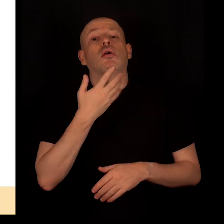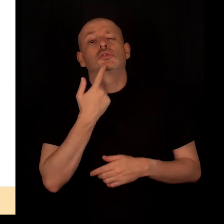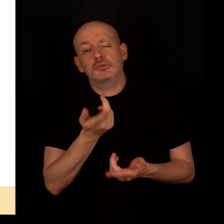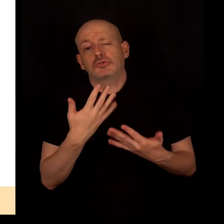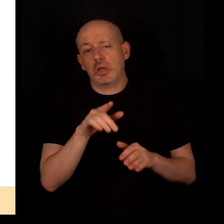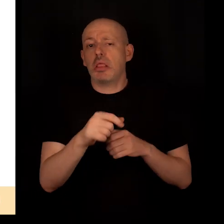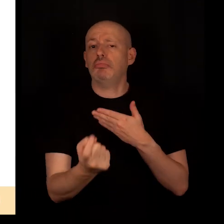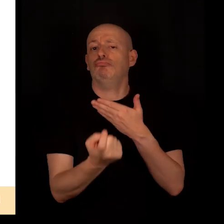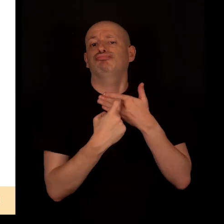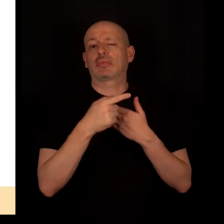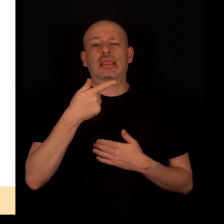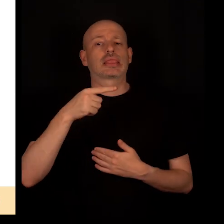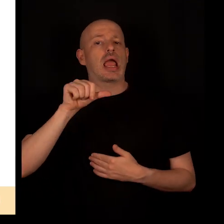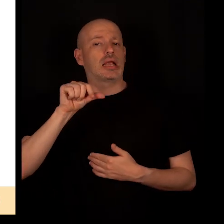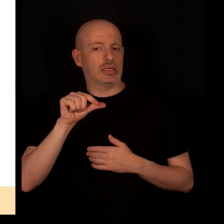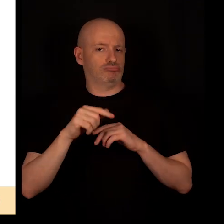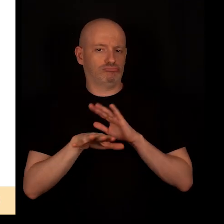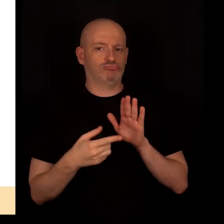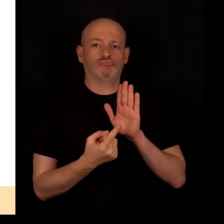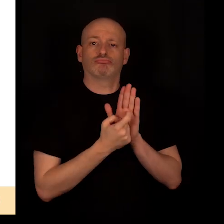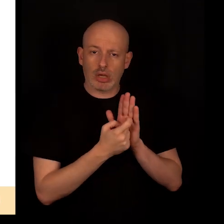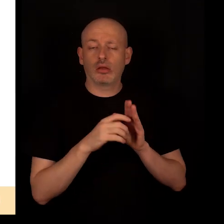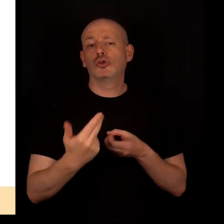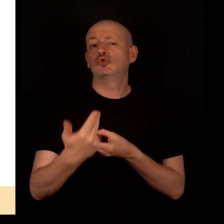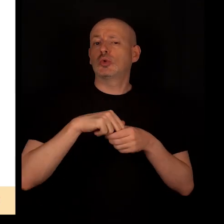And as we said, you can tag us